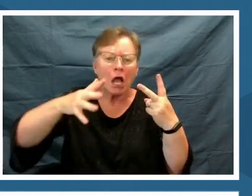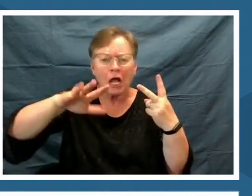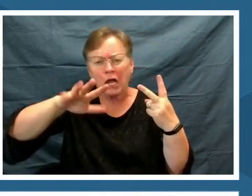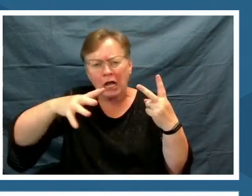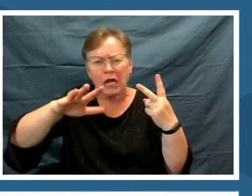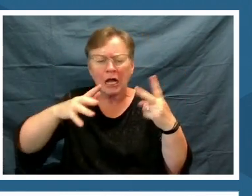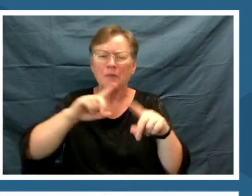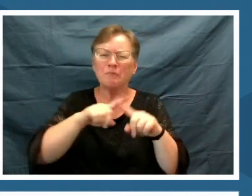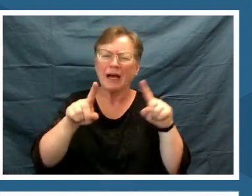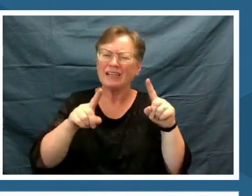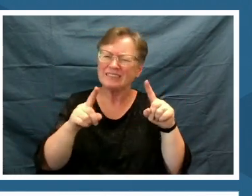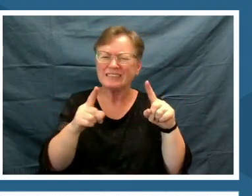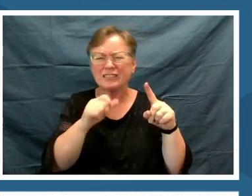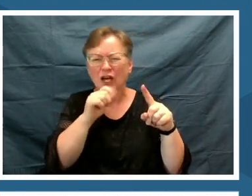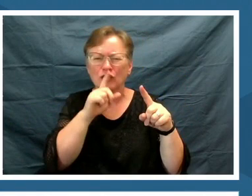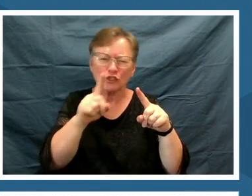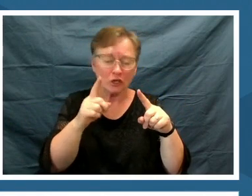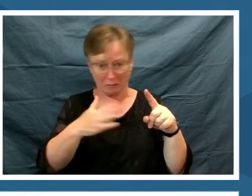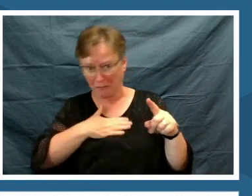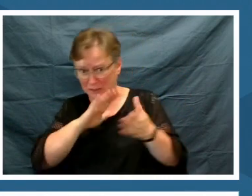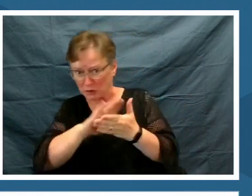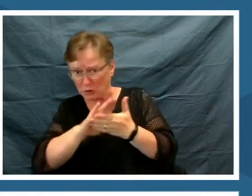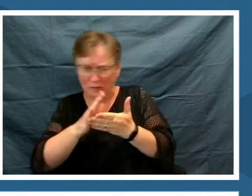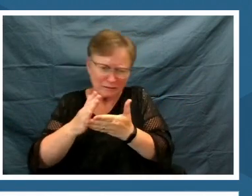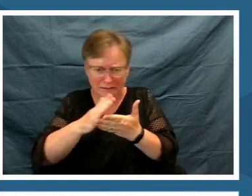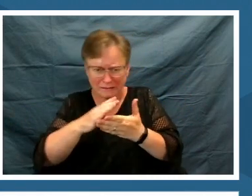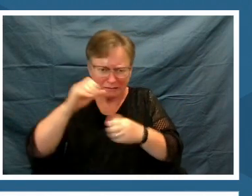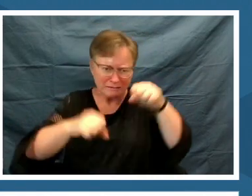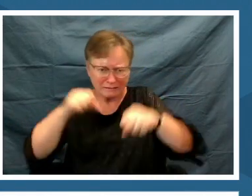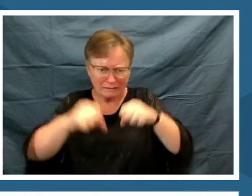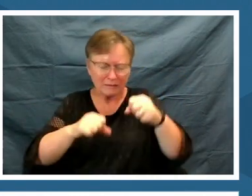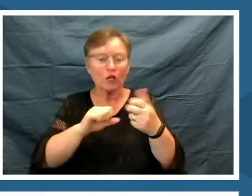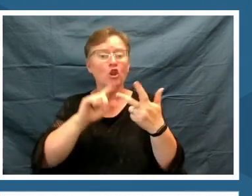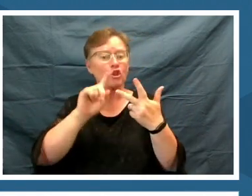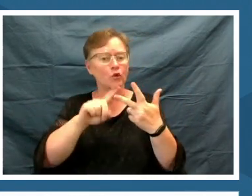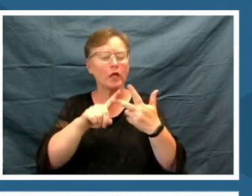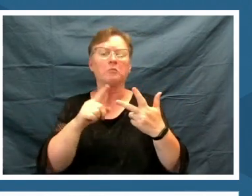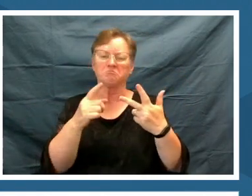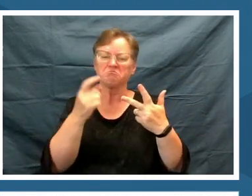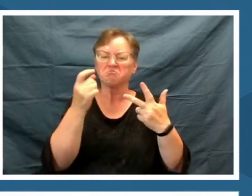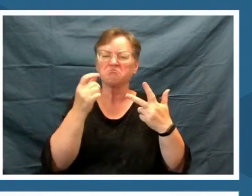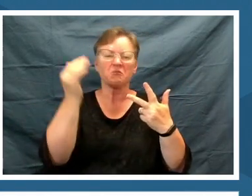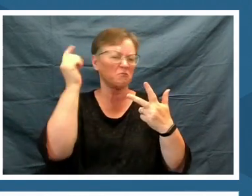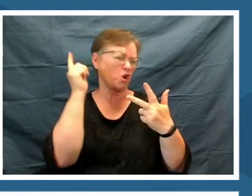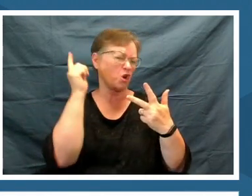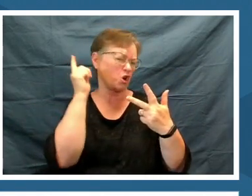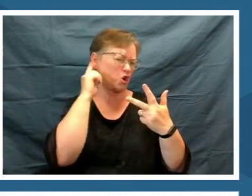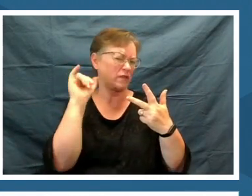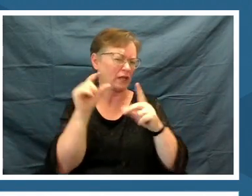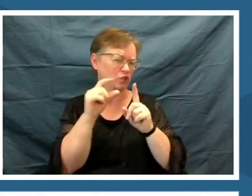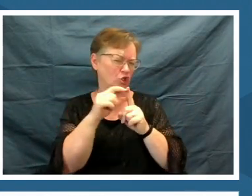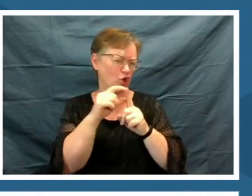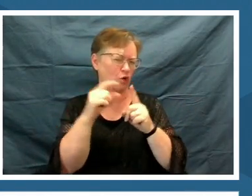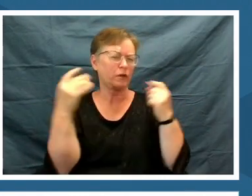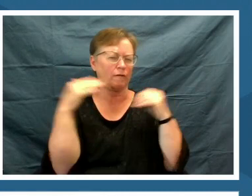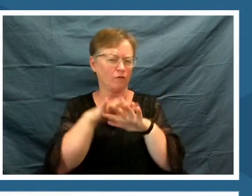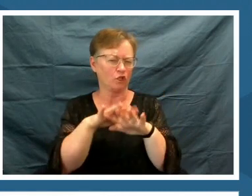at your school a three if you're familiar with it you've heard the term convergence and even convergence